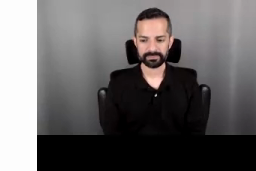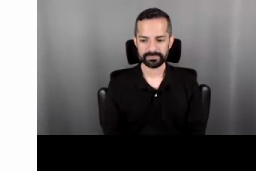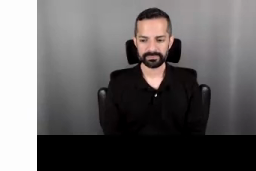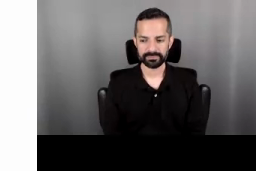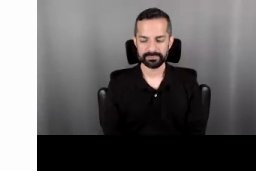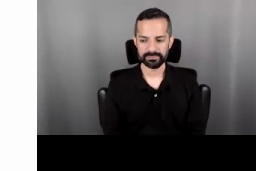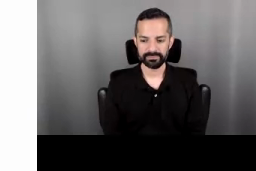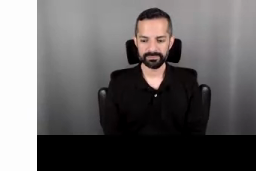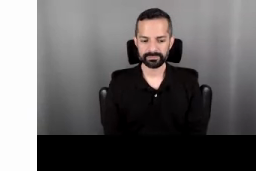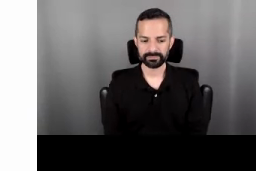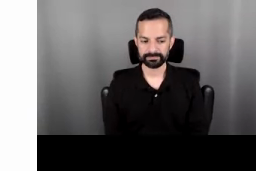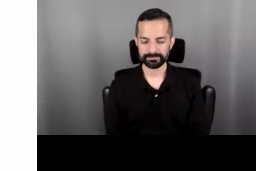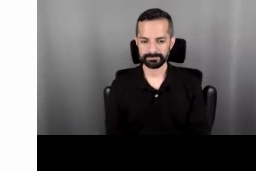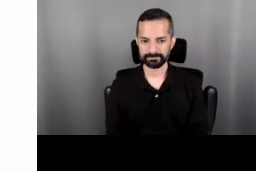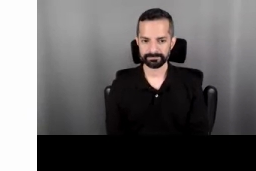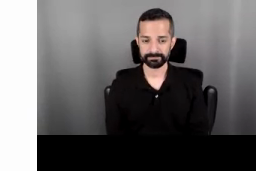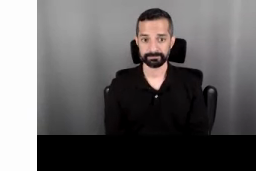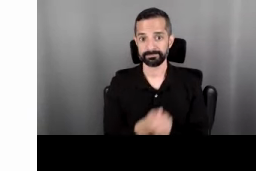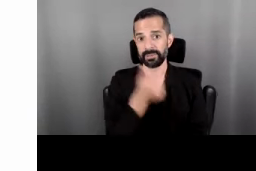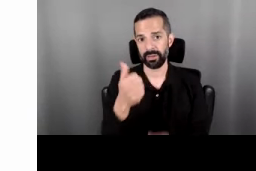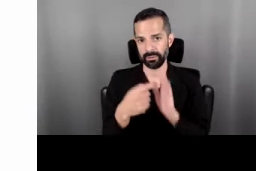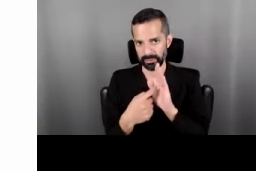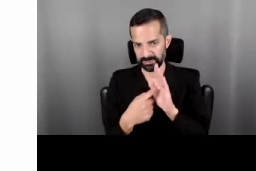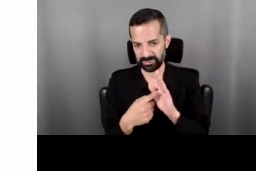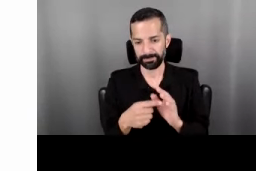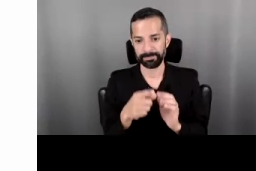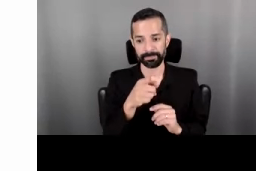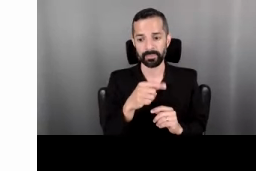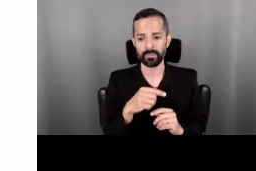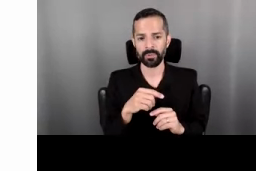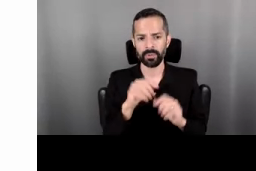And again, an example, of what can be submitted for the mission